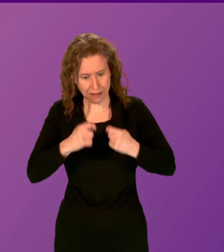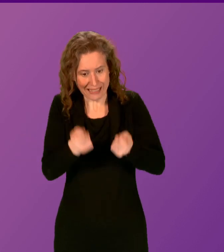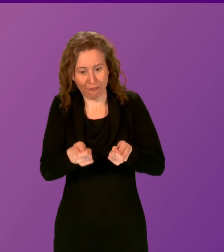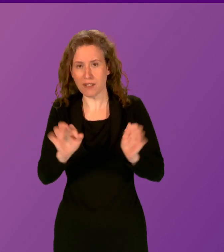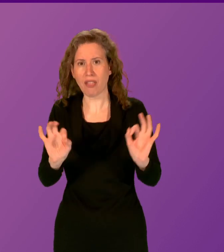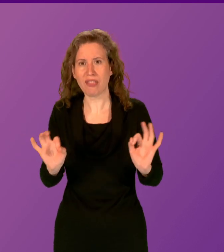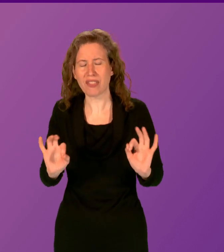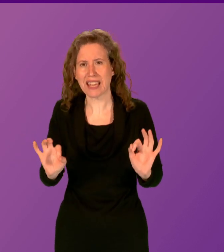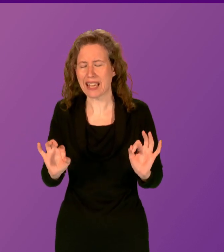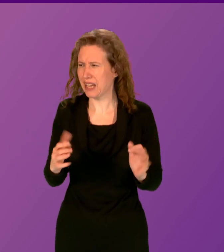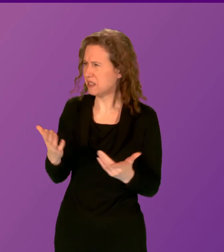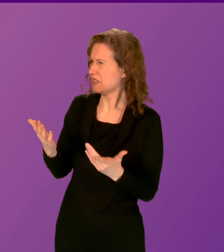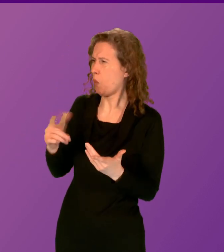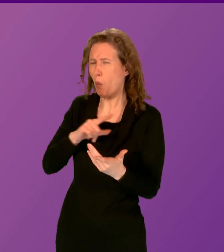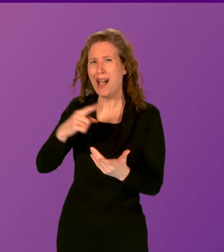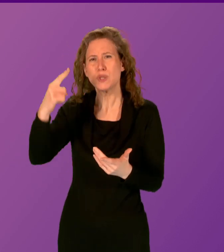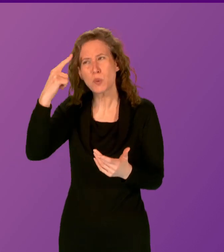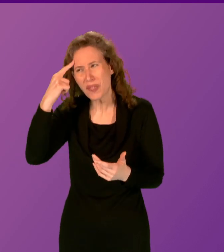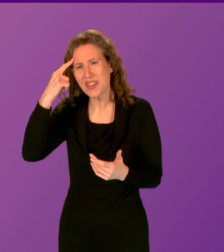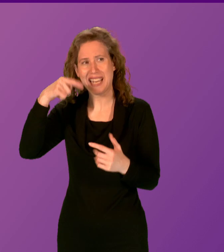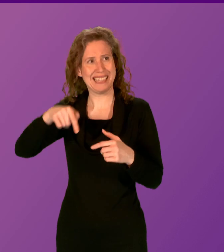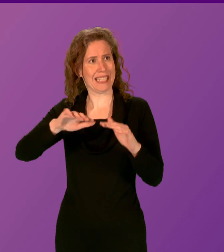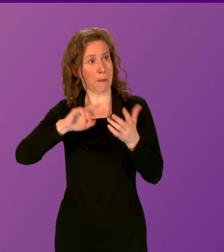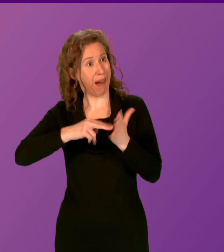In what world does the First Minister think that the plan is working?